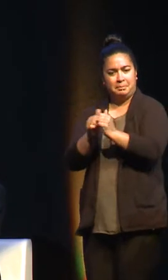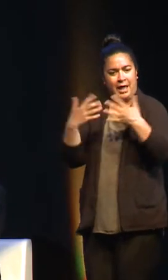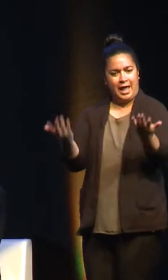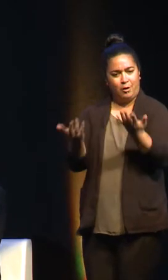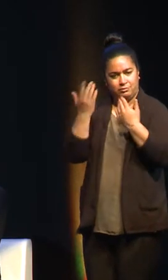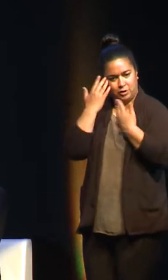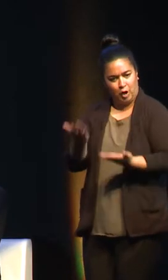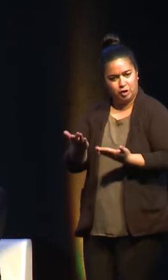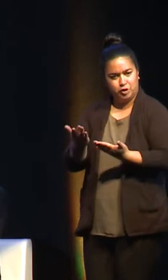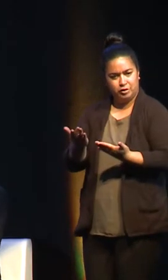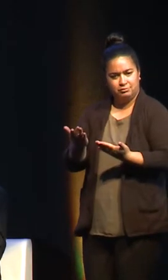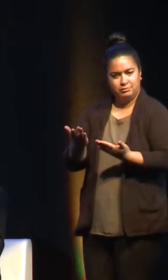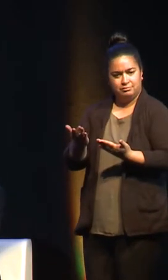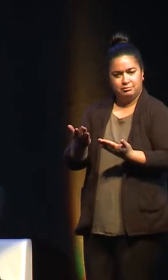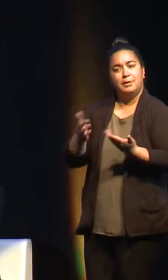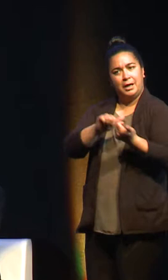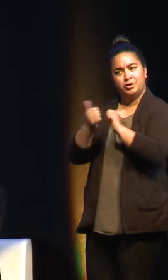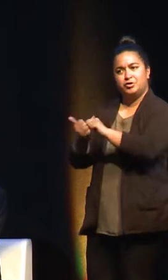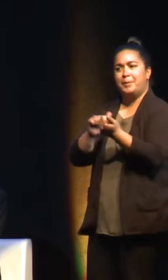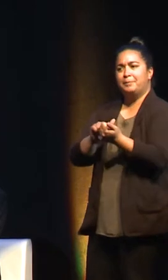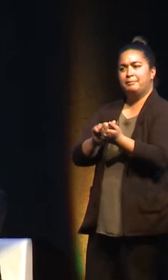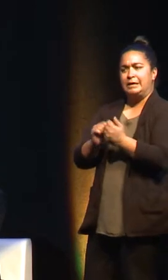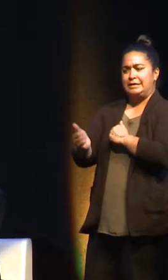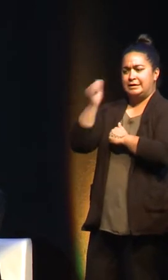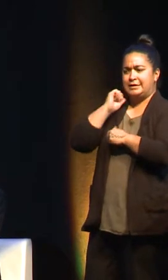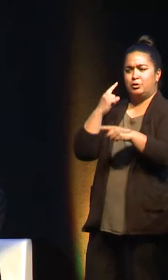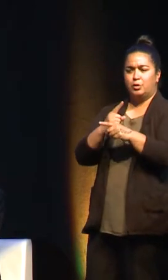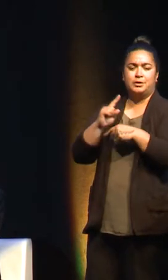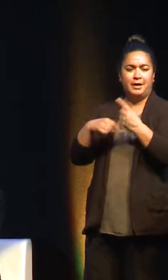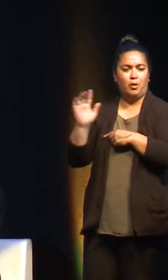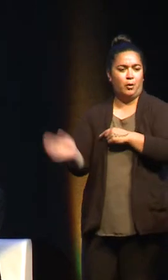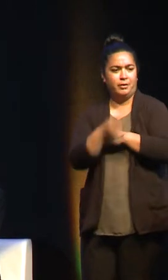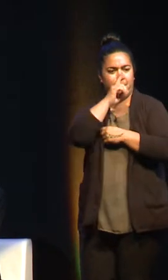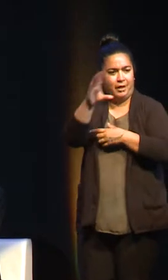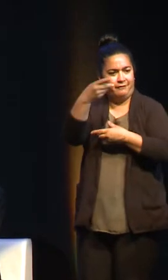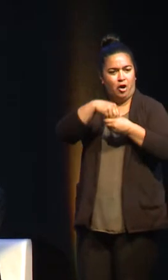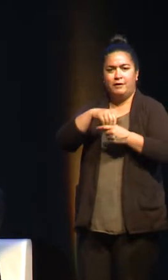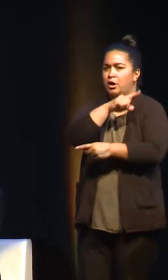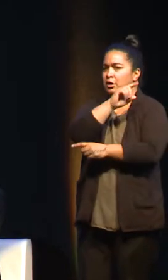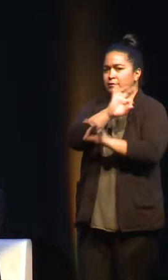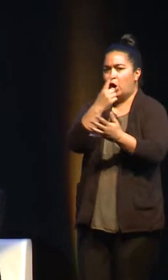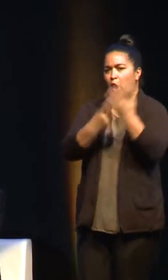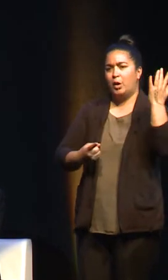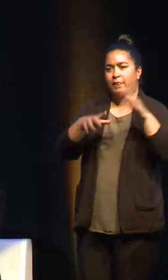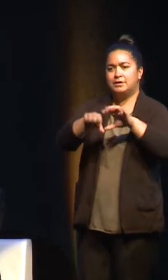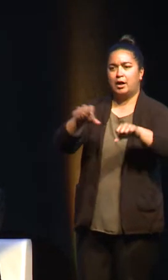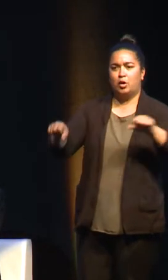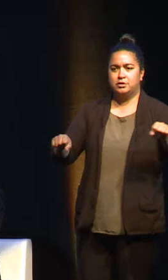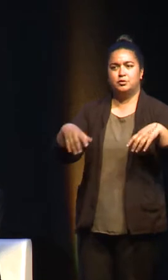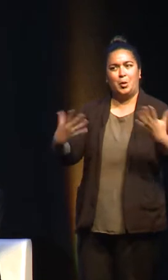about bringing people to the table, all the groups that are actually stakeholders rather than just the people who typically have the power and the microphone and the influence?